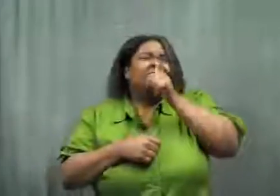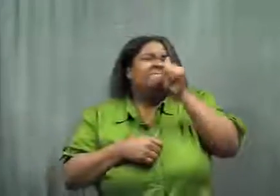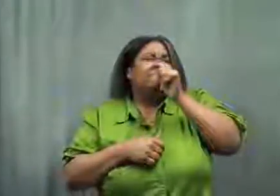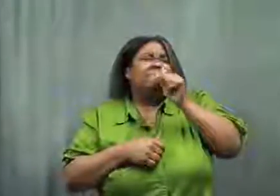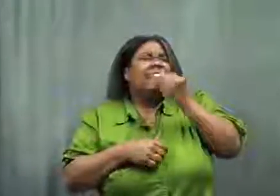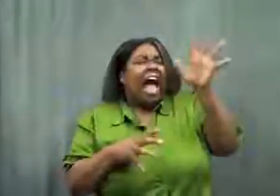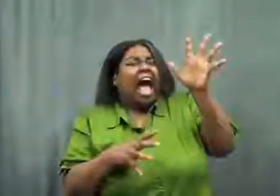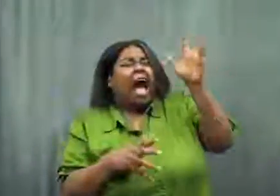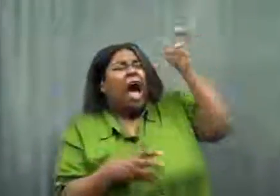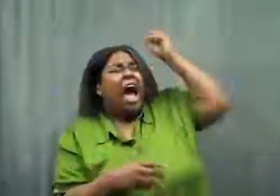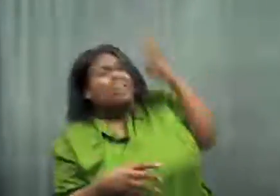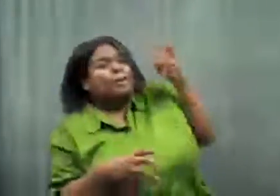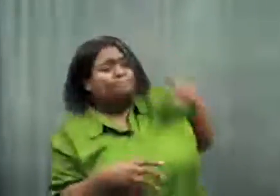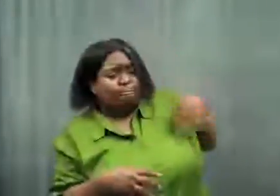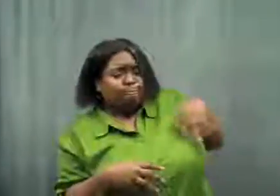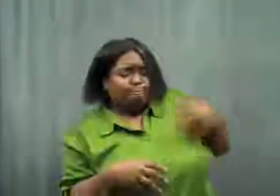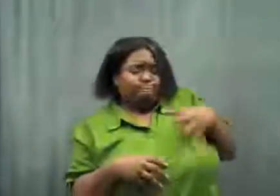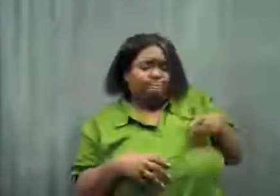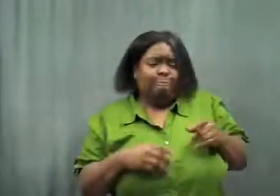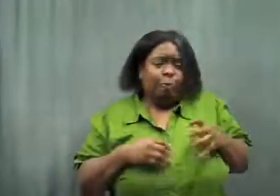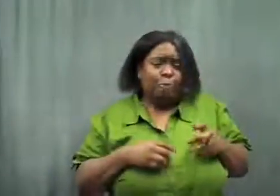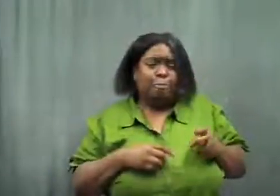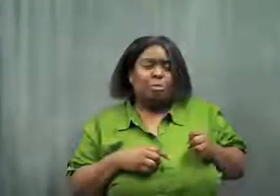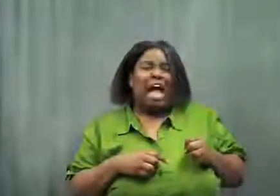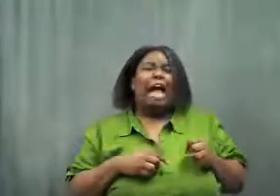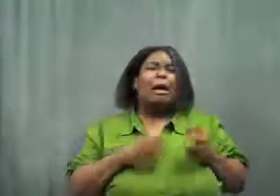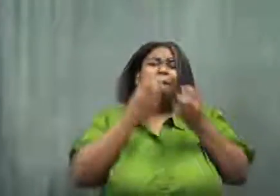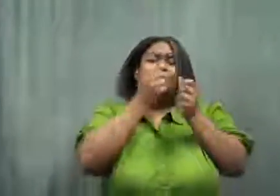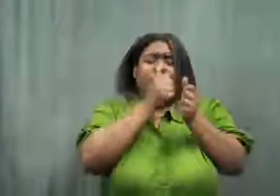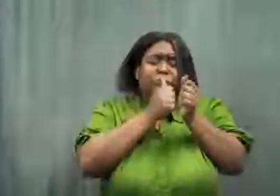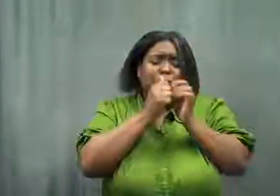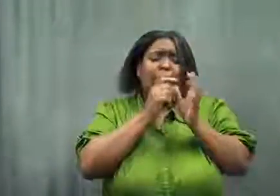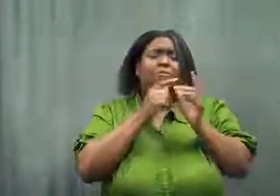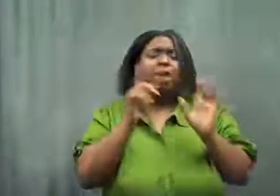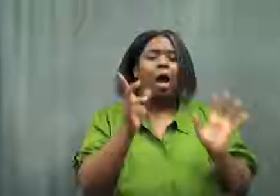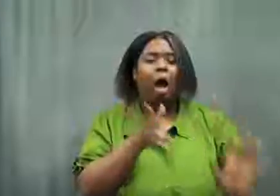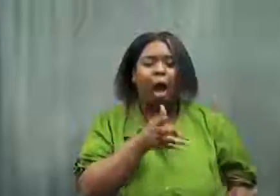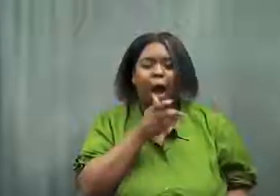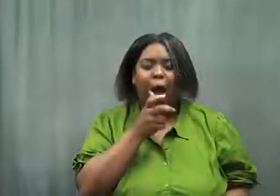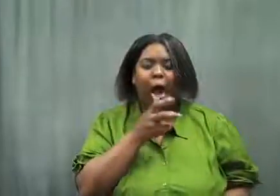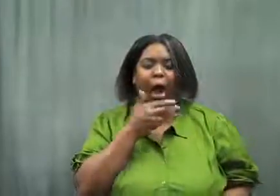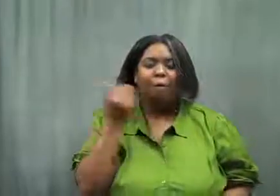I put up with it, when it hurt, my hand would go up, and then get swatted again.. owww! I suffered through it, and then finally it got easier, and much better.